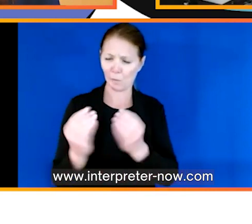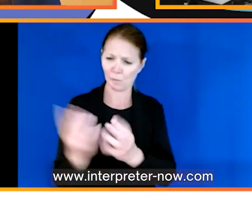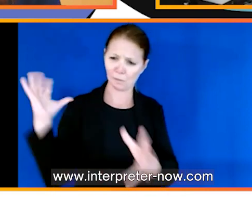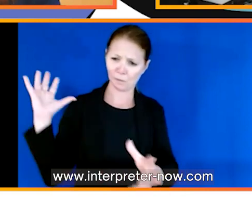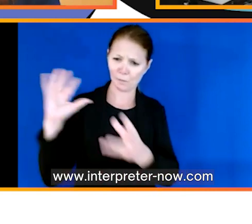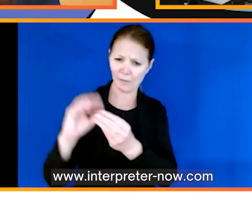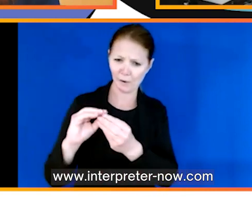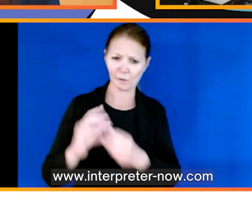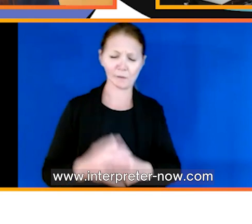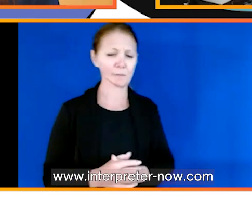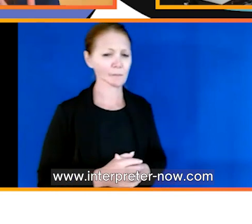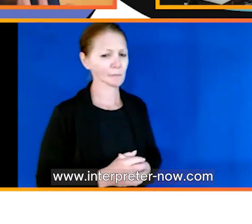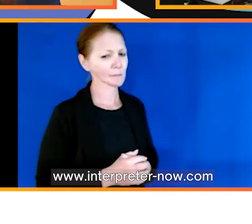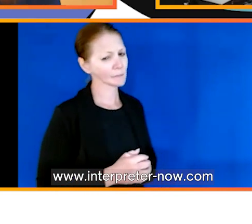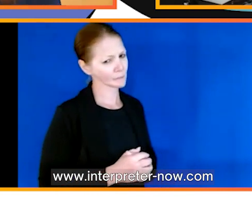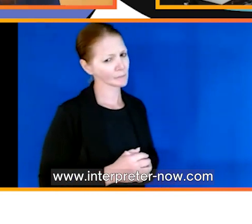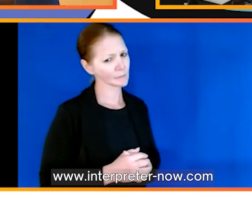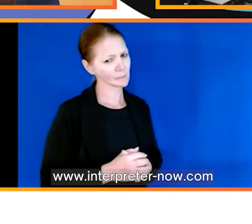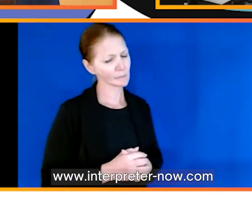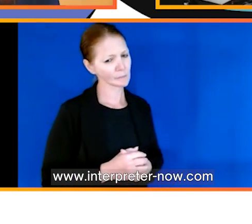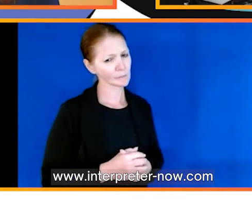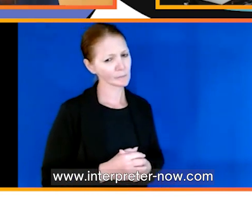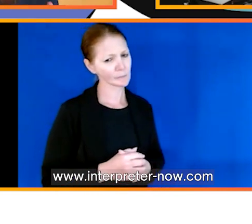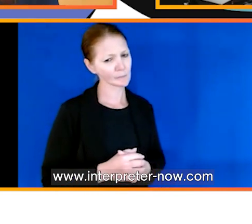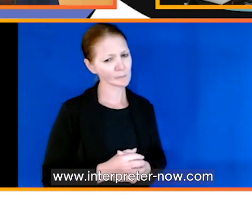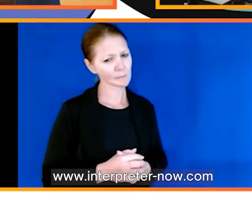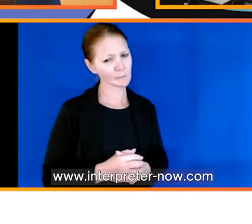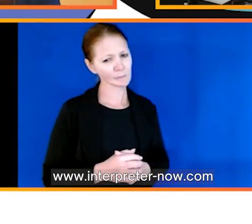We had a lot of conversations with people, we looked at the data, the little data that